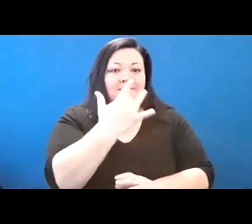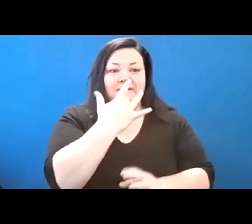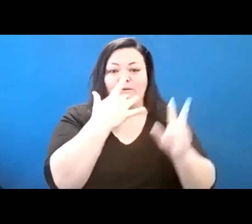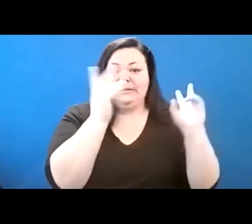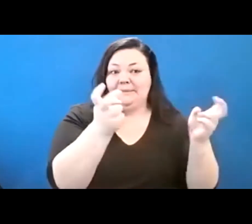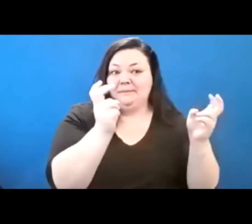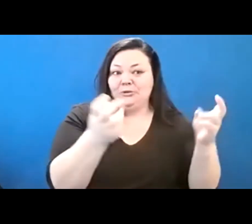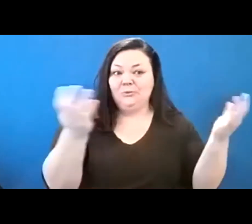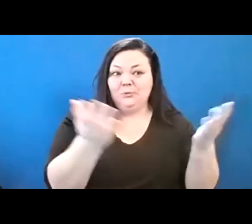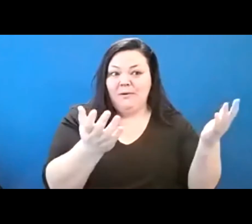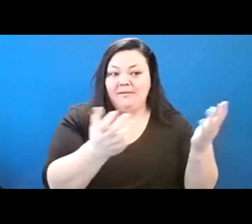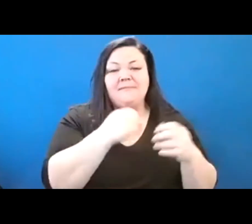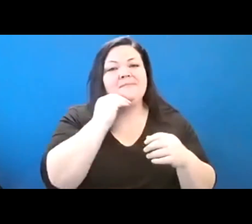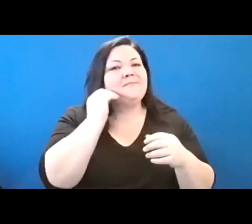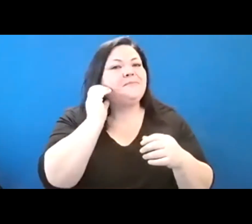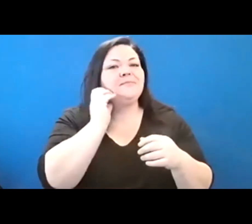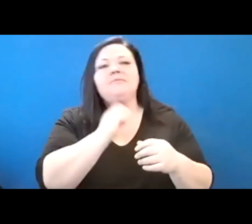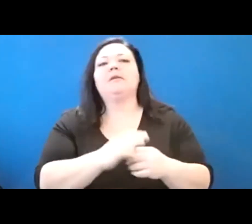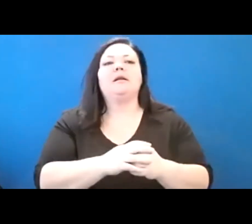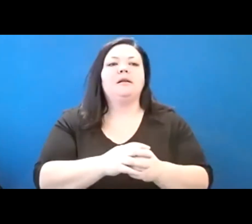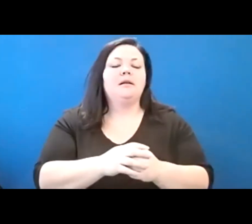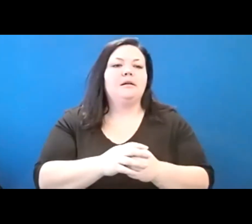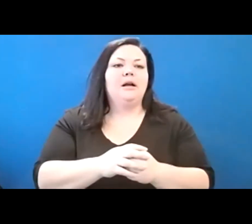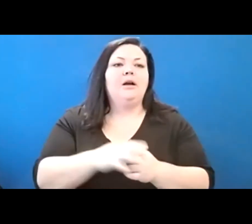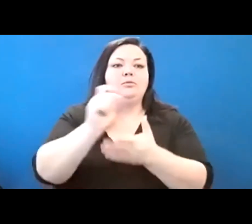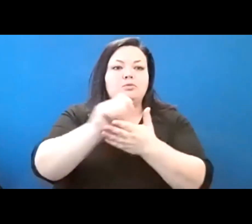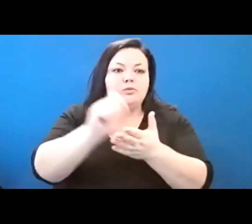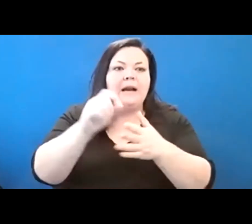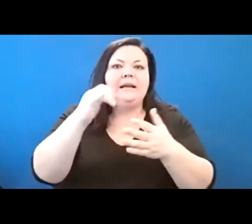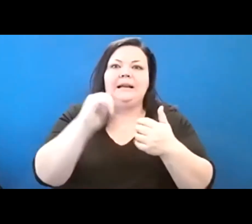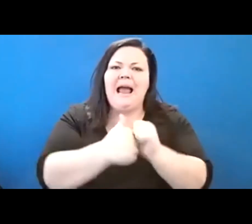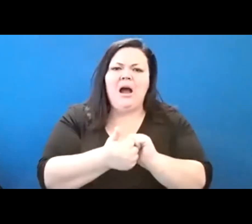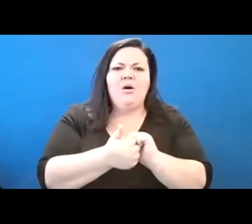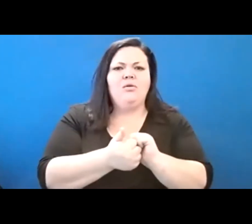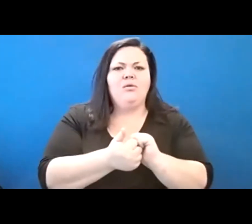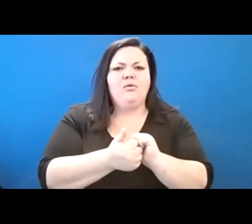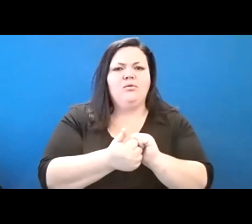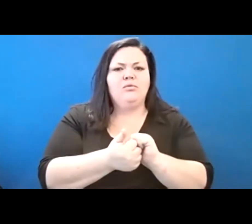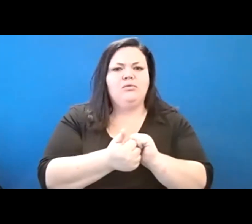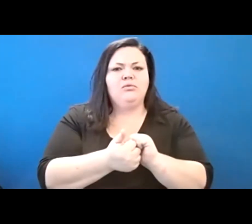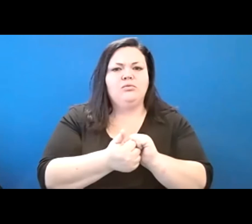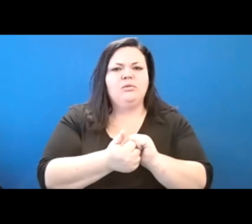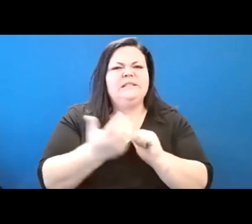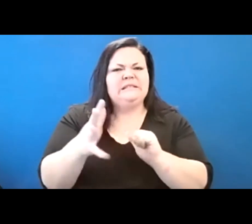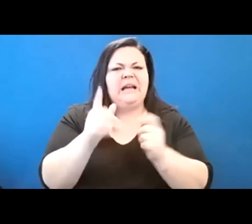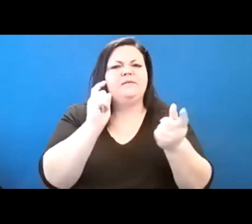which is expresses writing and how it's kind of um changed over the years not exactly